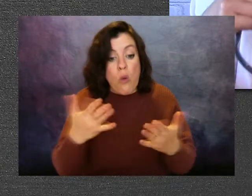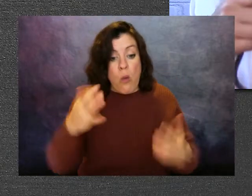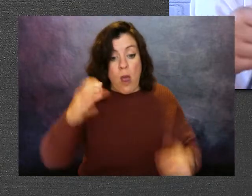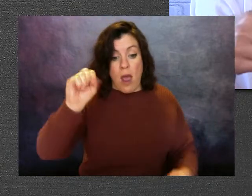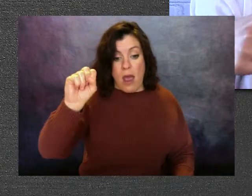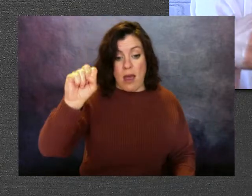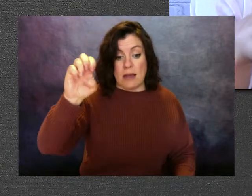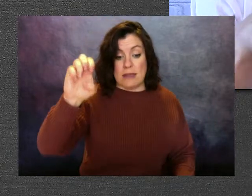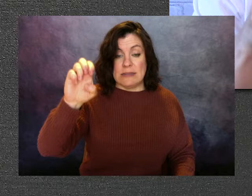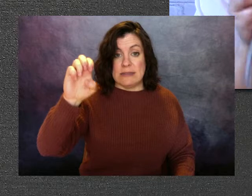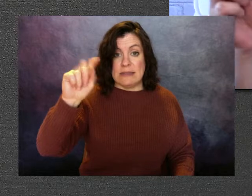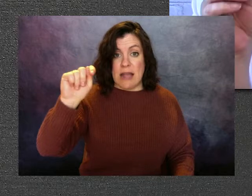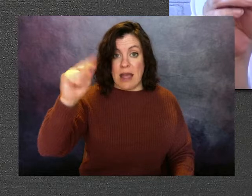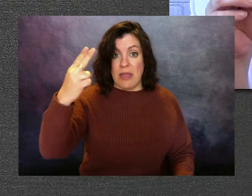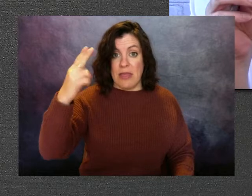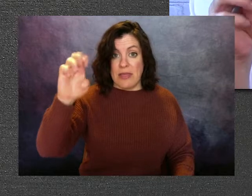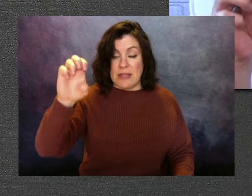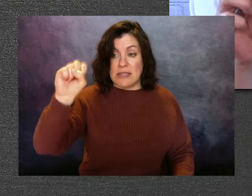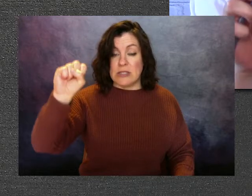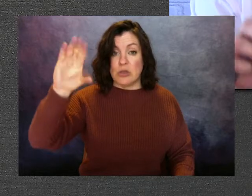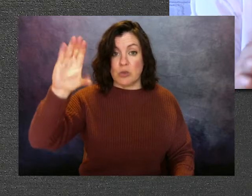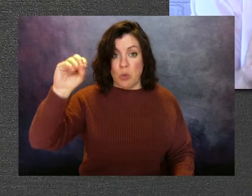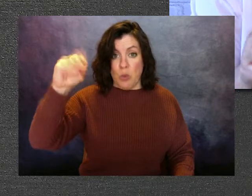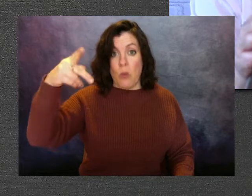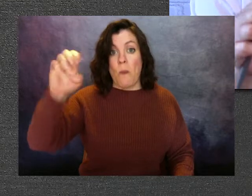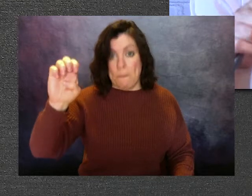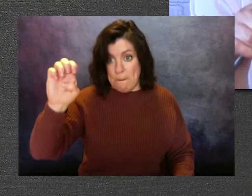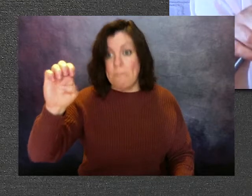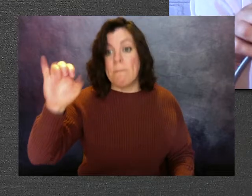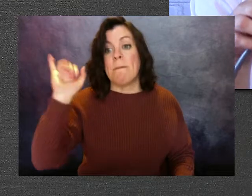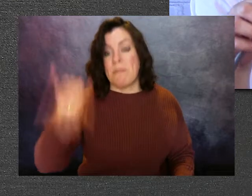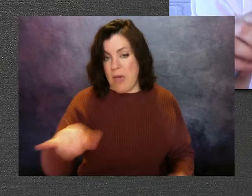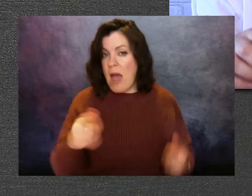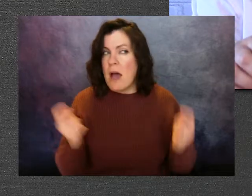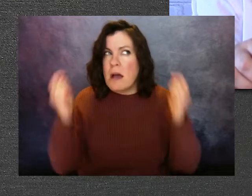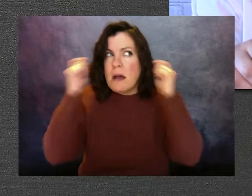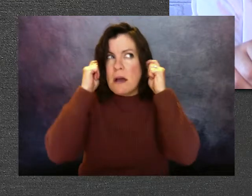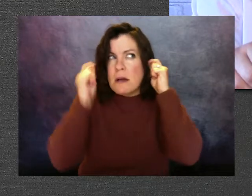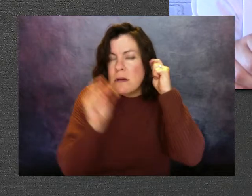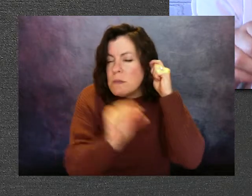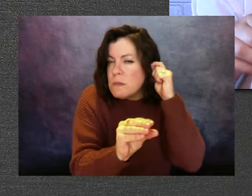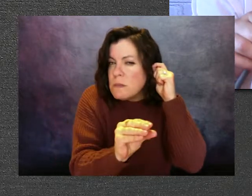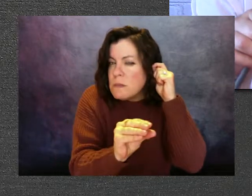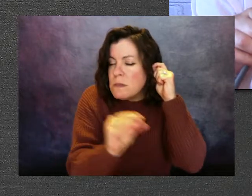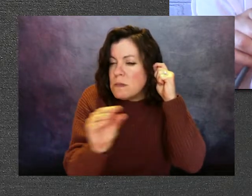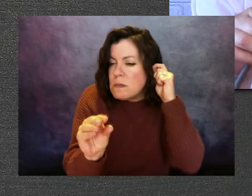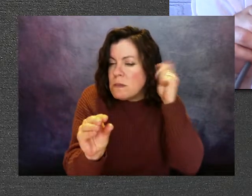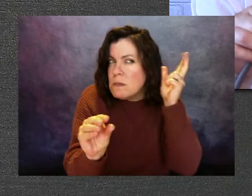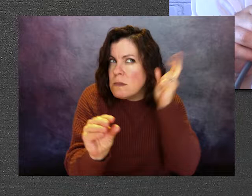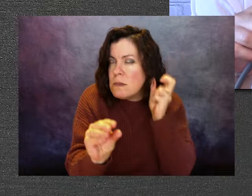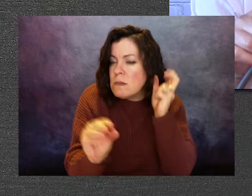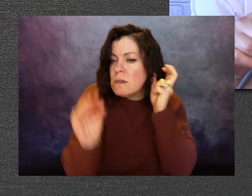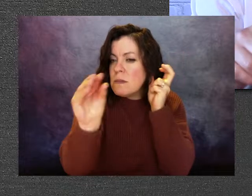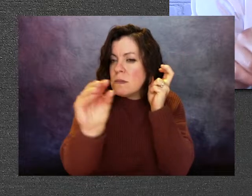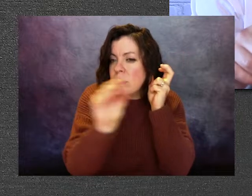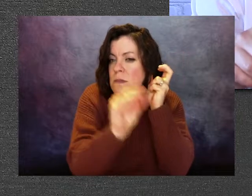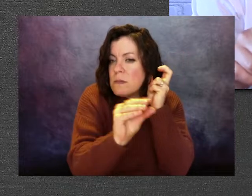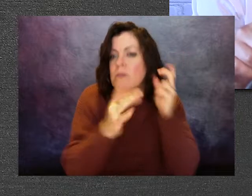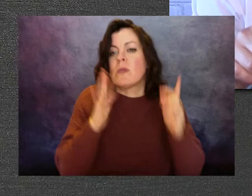And then they use this part to check for, the heartbeat, and to check how the lungs sound,